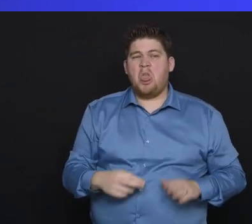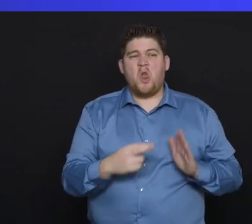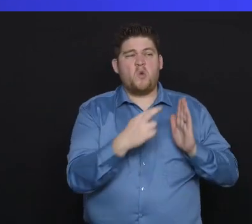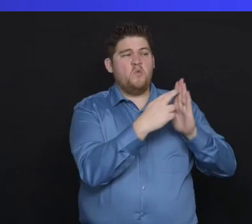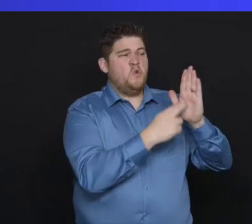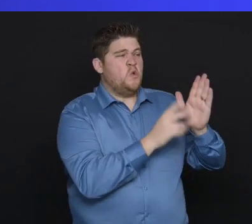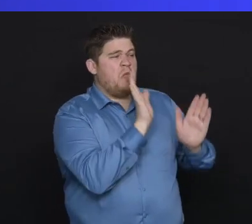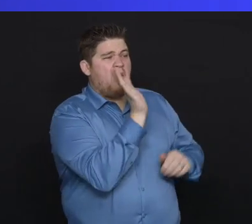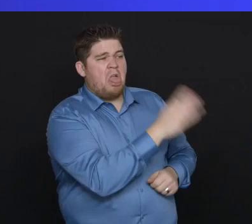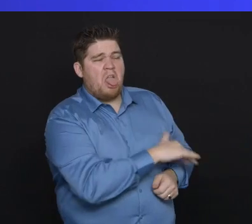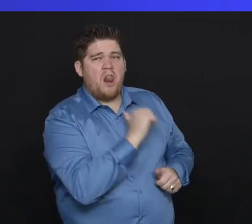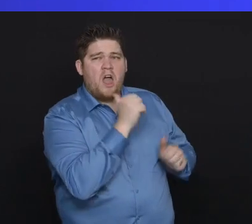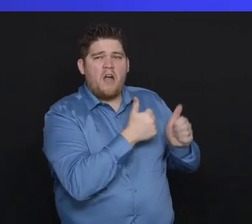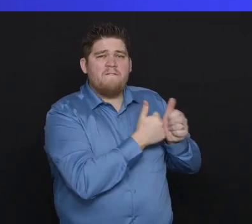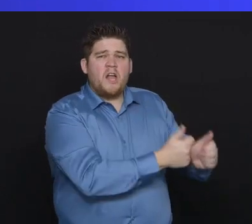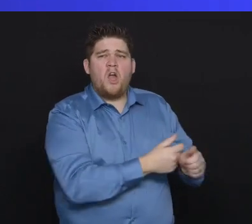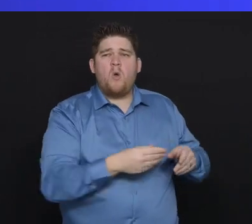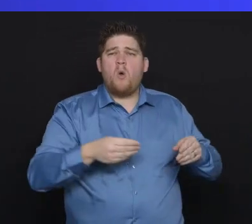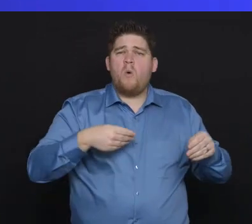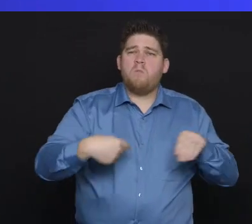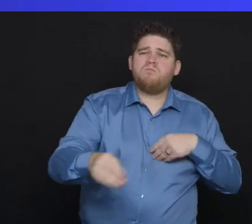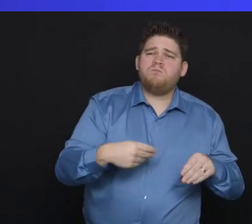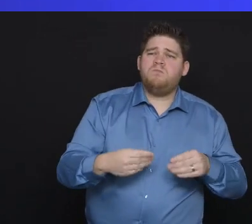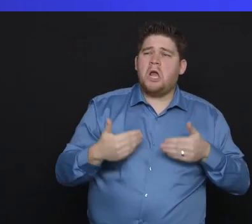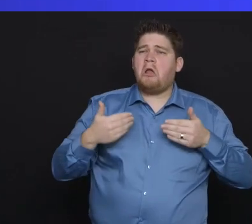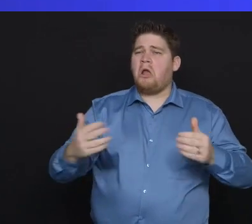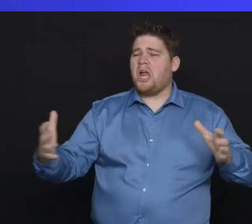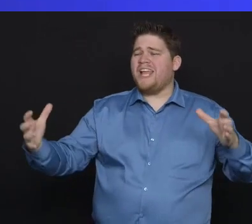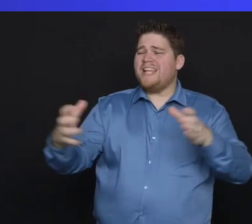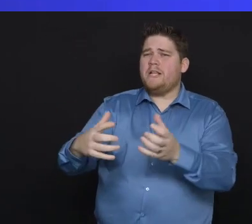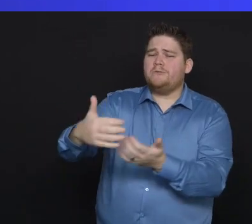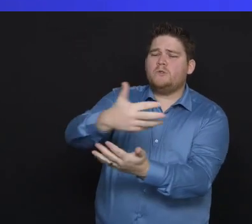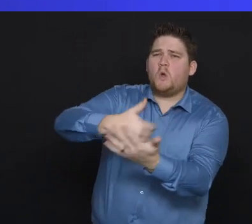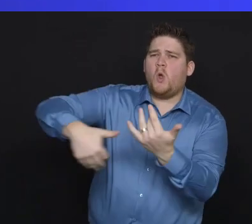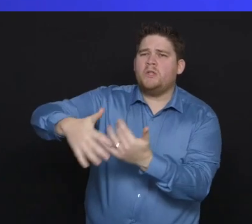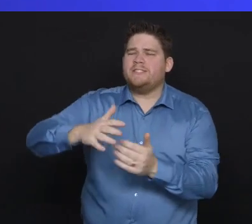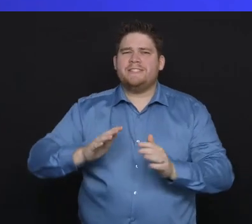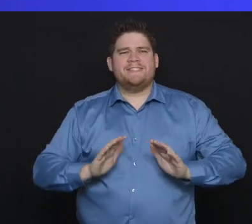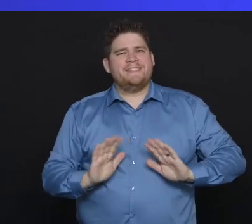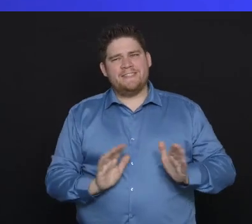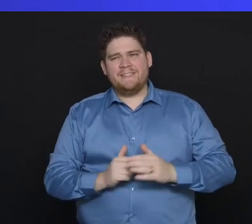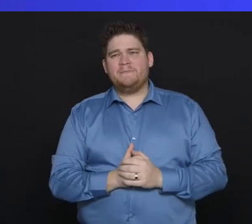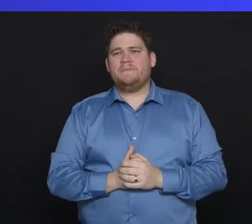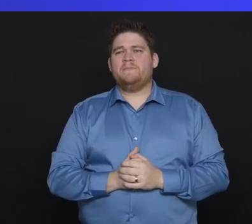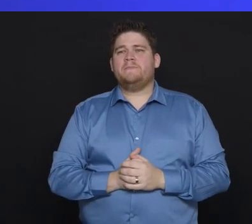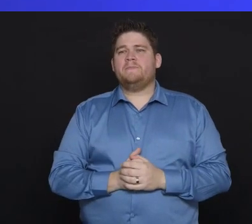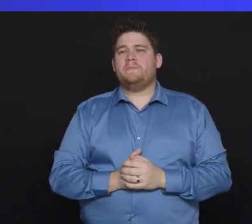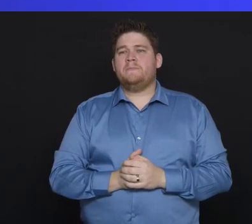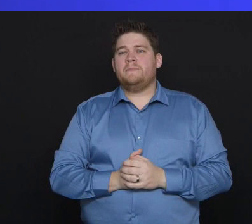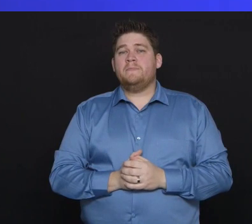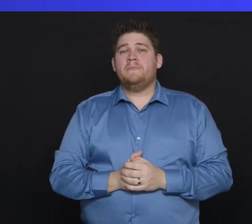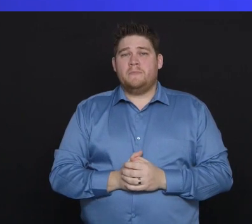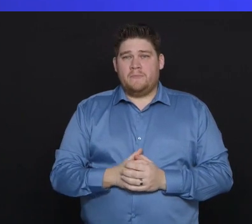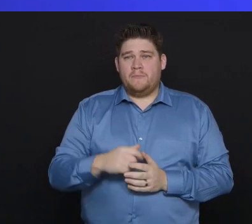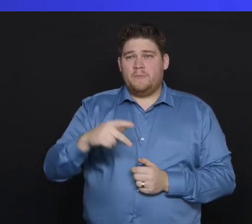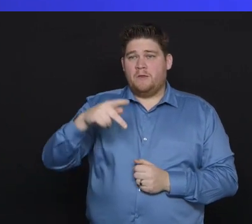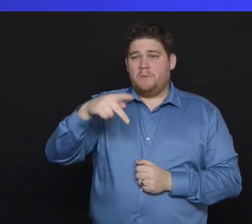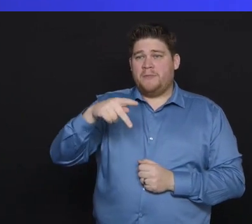something that we are obviously working on. We have had a provincial group that have been looking